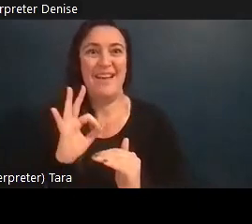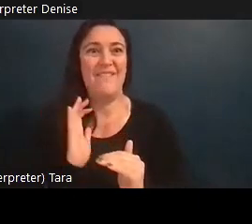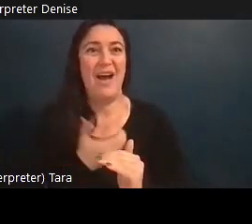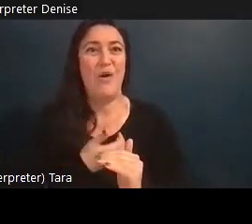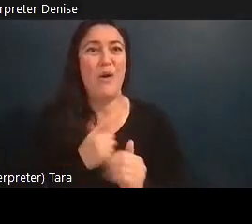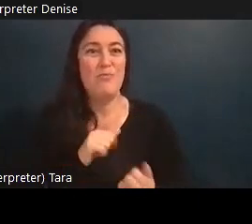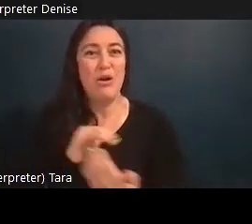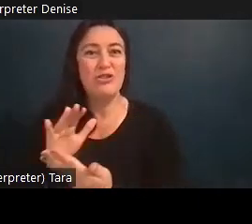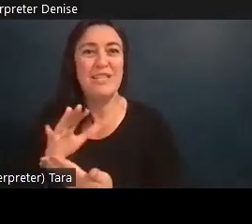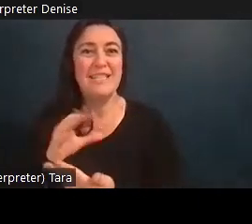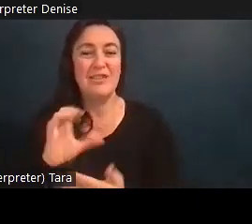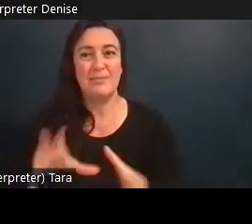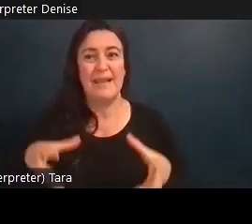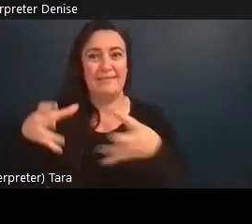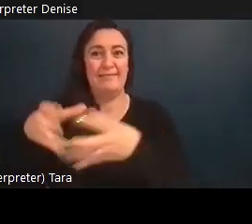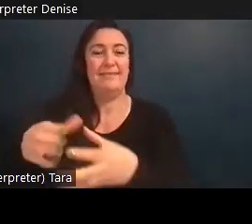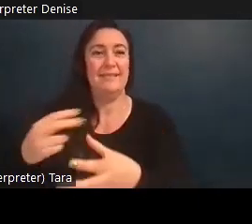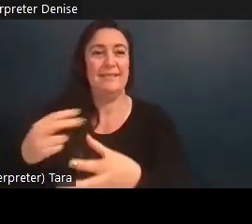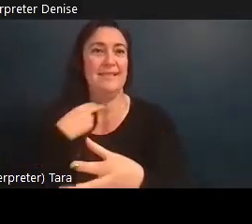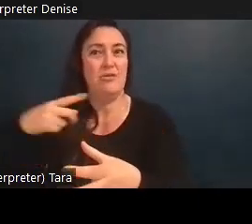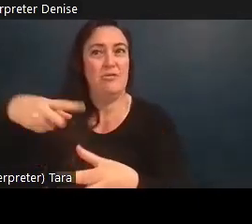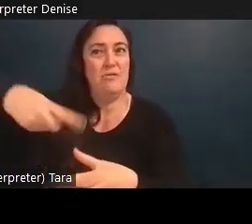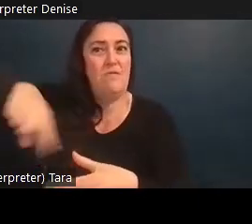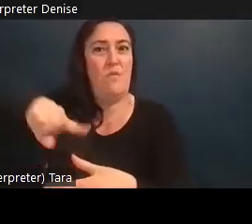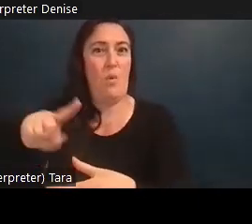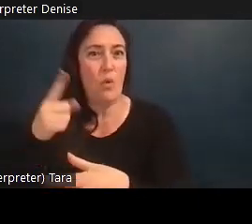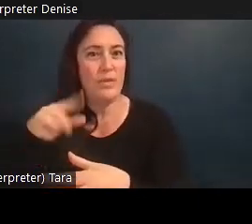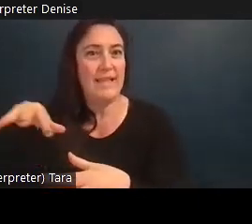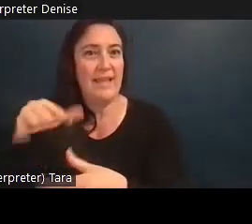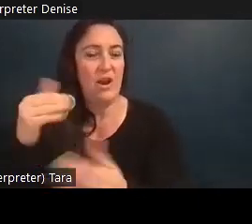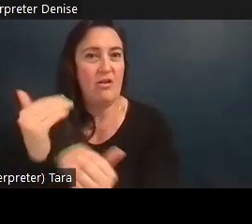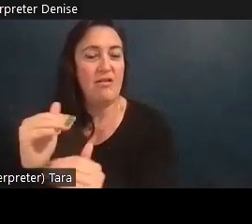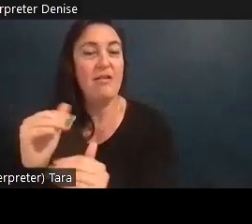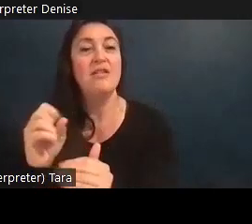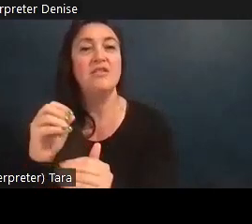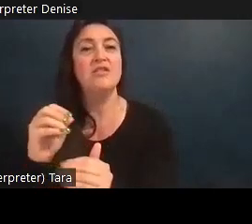We really set out in a journey together to think about